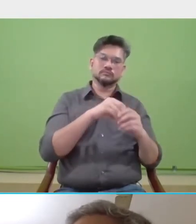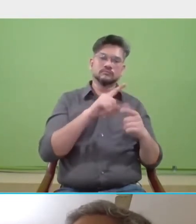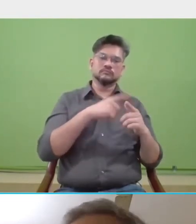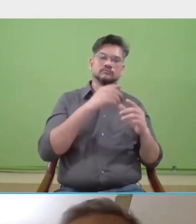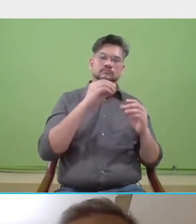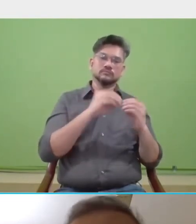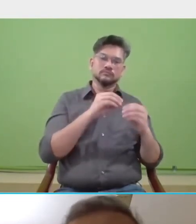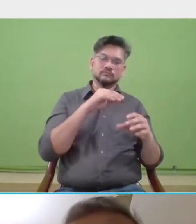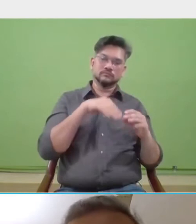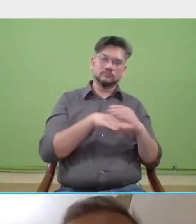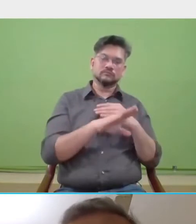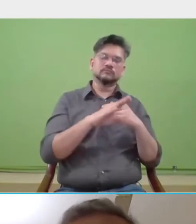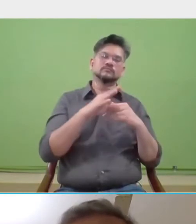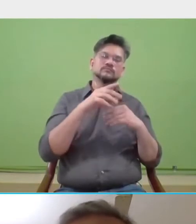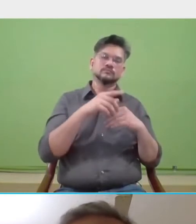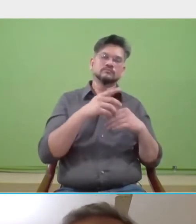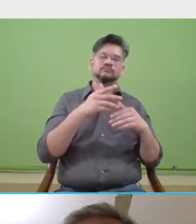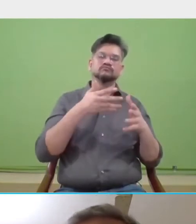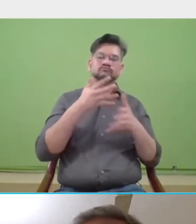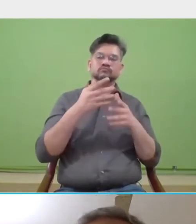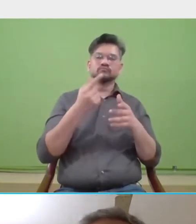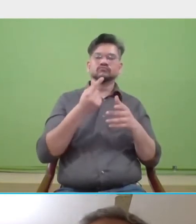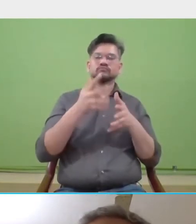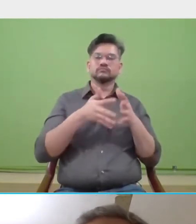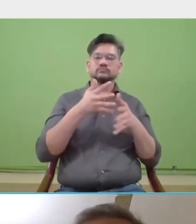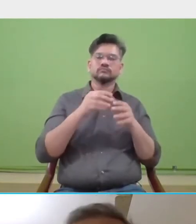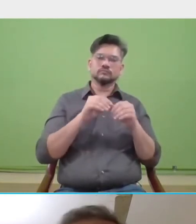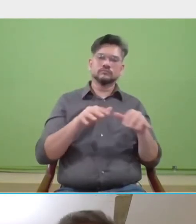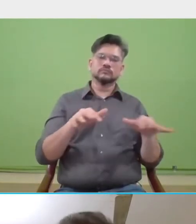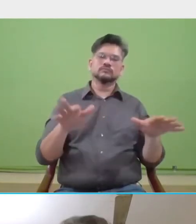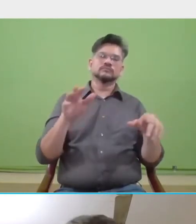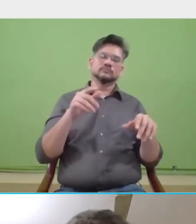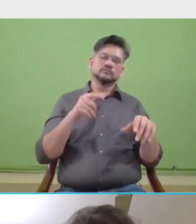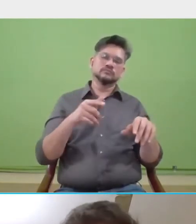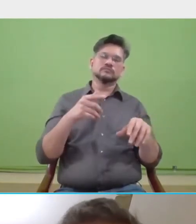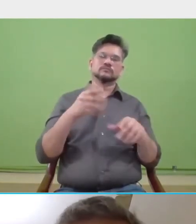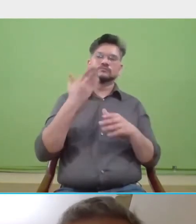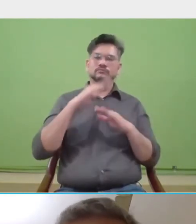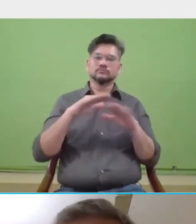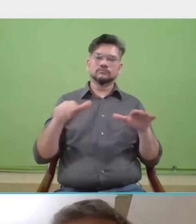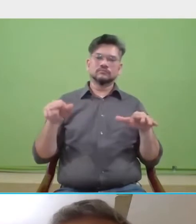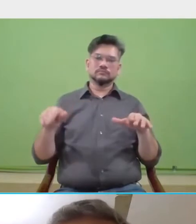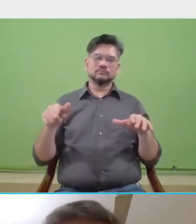impart knowledge through sign language okay so these students started going to this you know